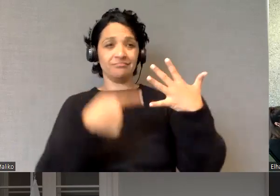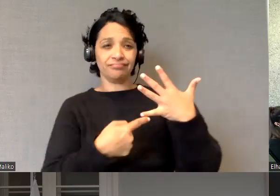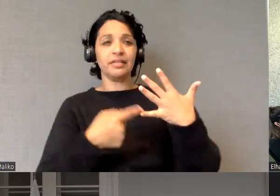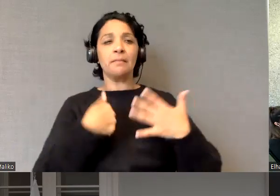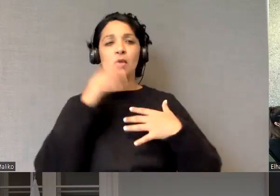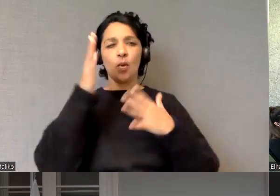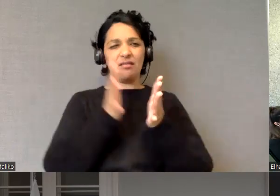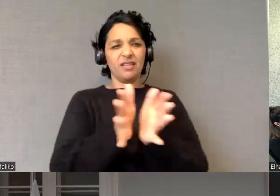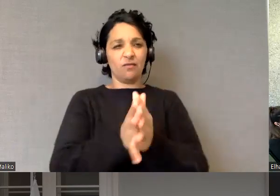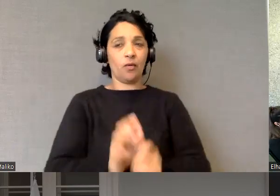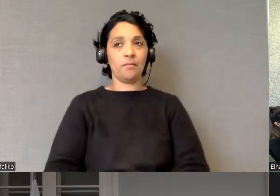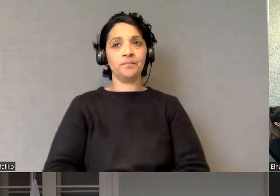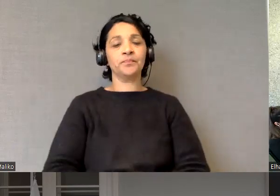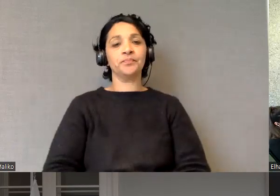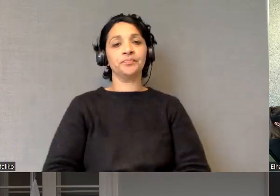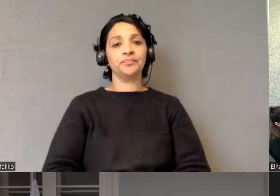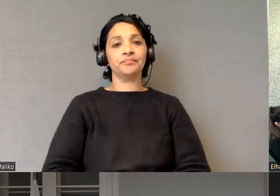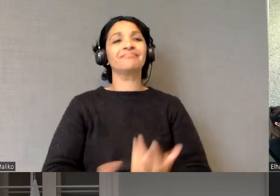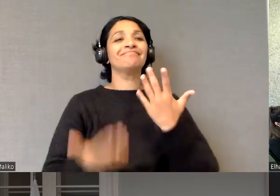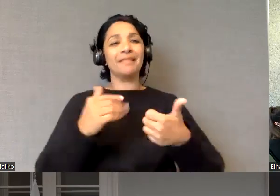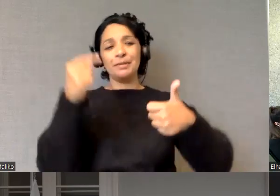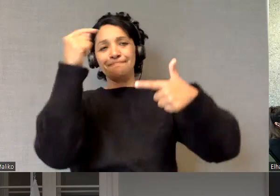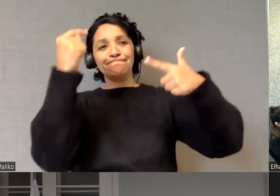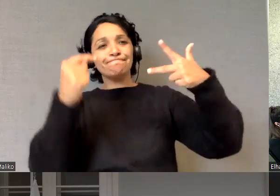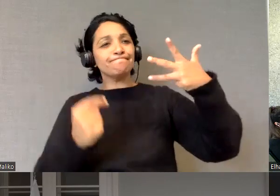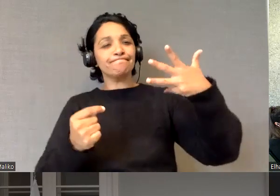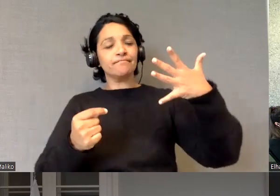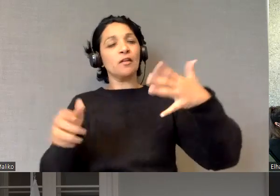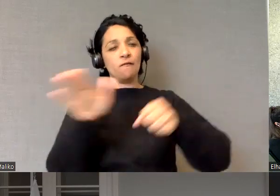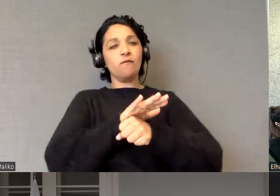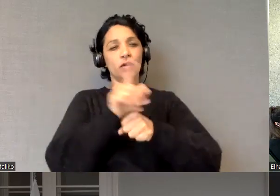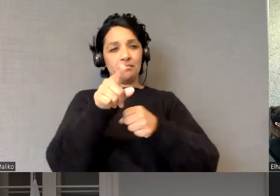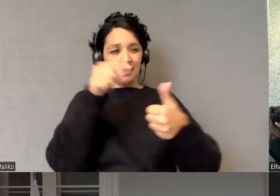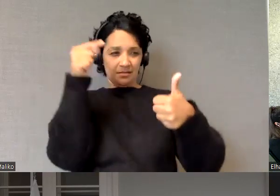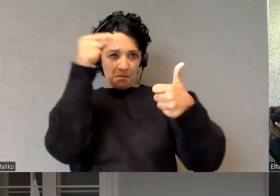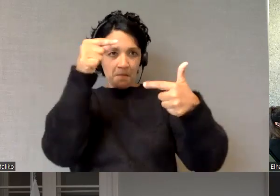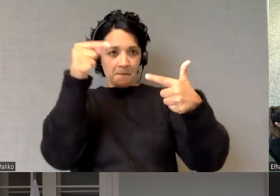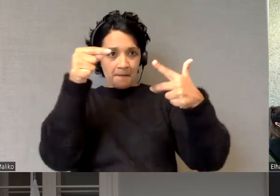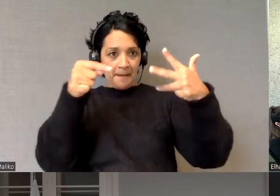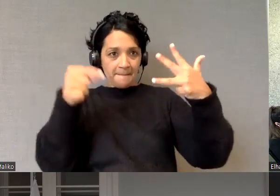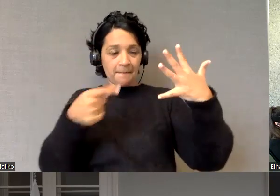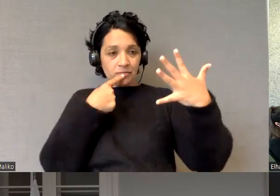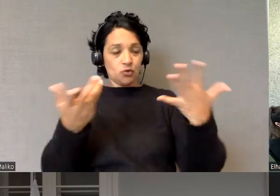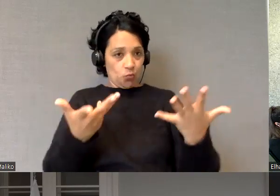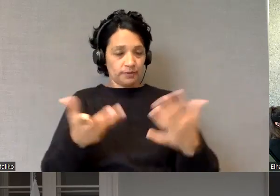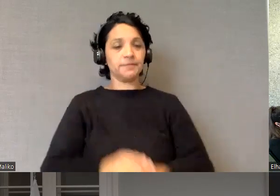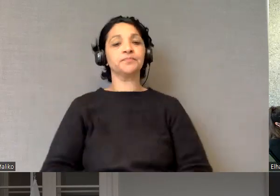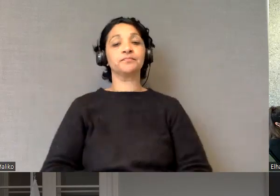These were the main focal points that came out of the consultations. First was inaccessible communication.